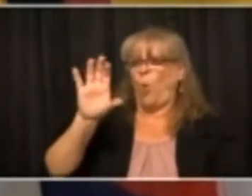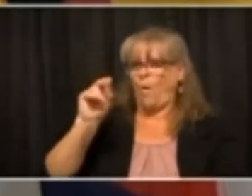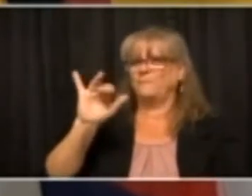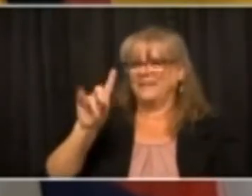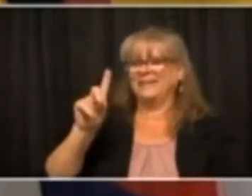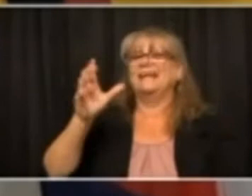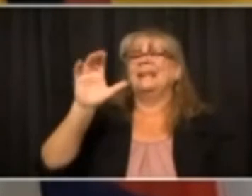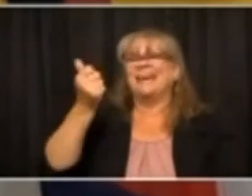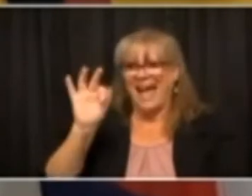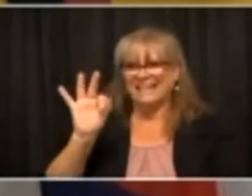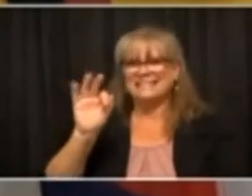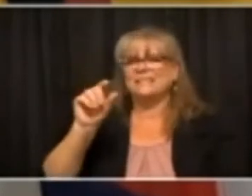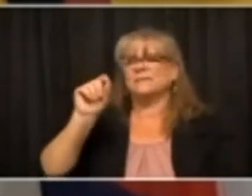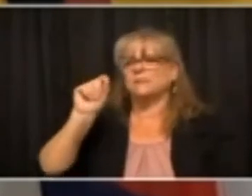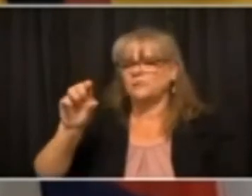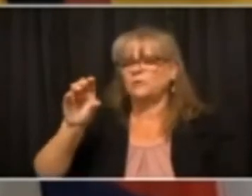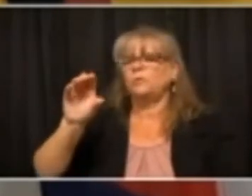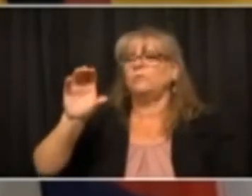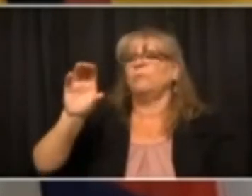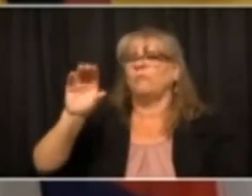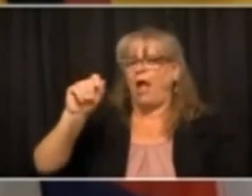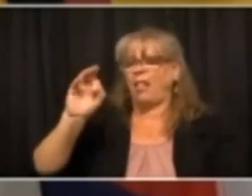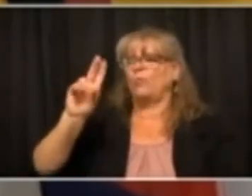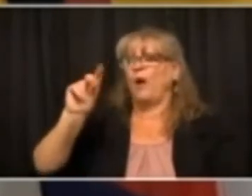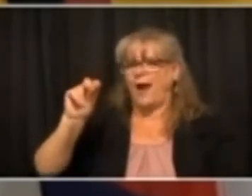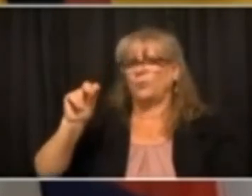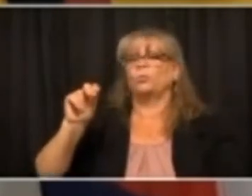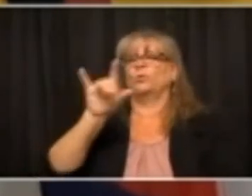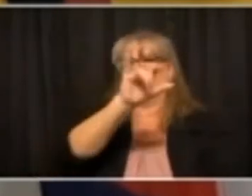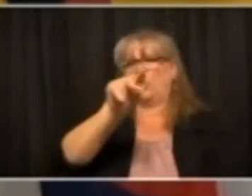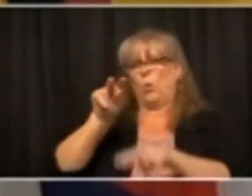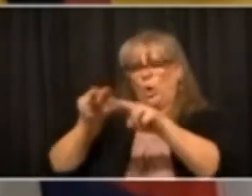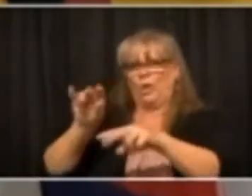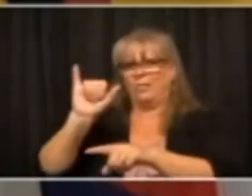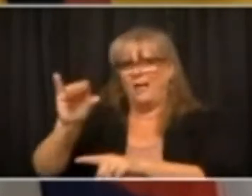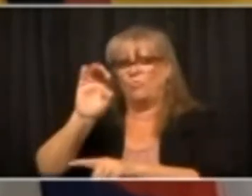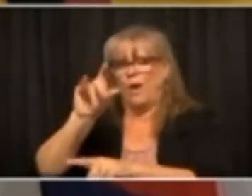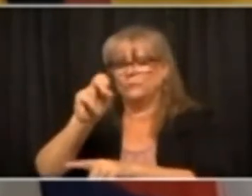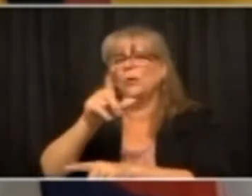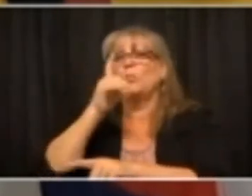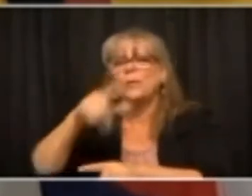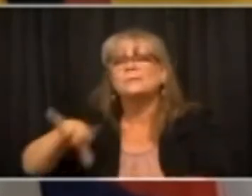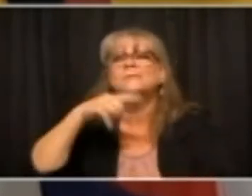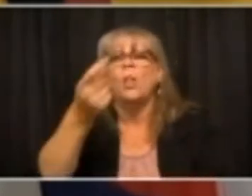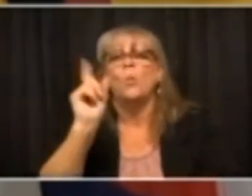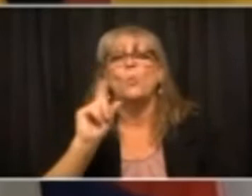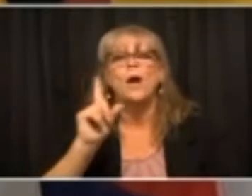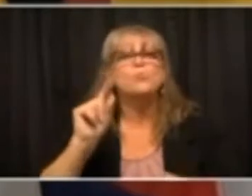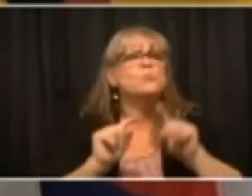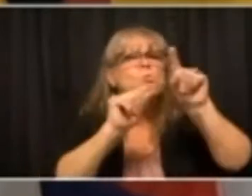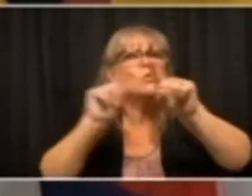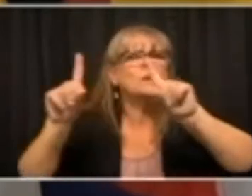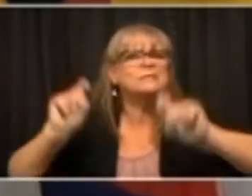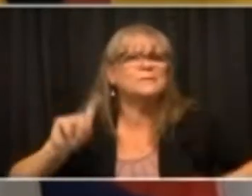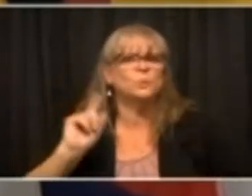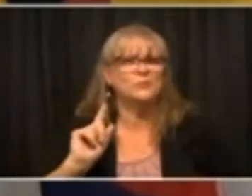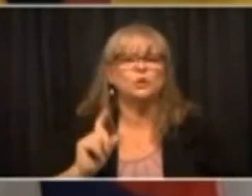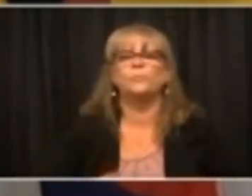again the way that the poor air quality the fires affect some people can lead to the same type of cough or respiratory difficulties that are the